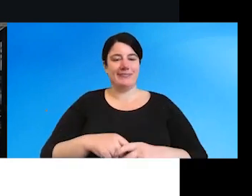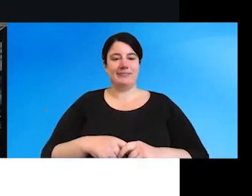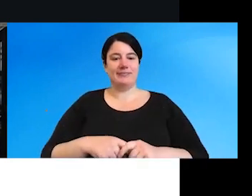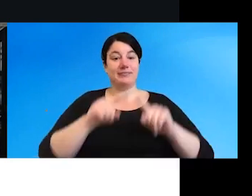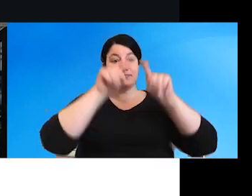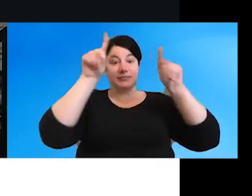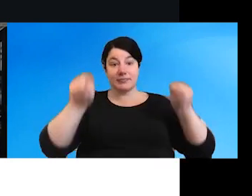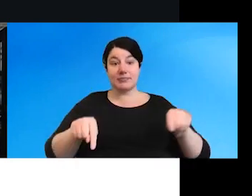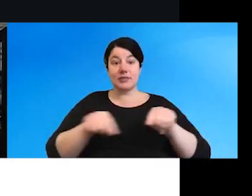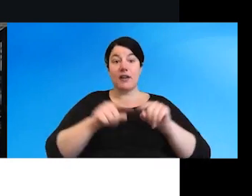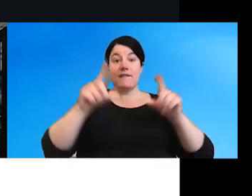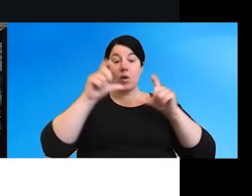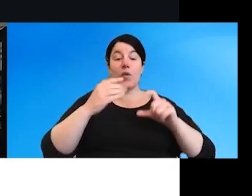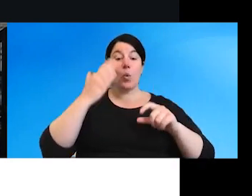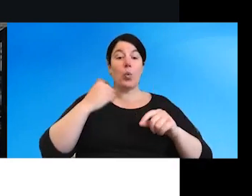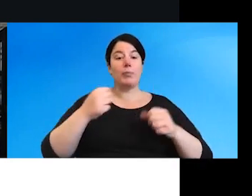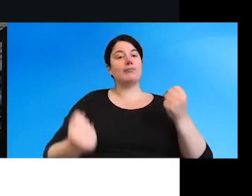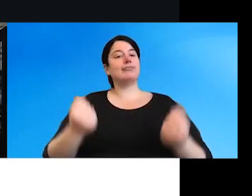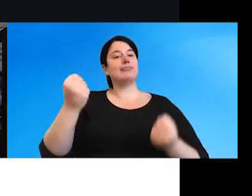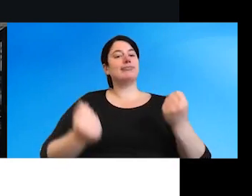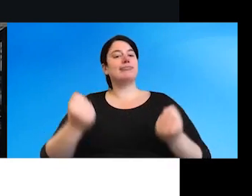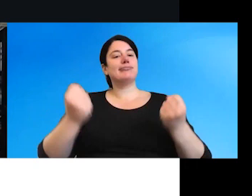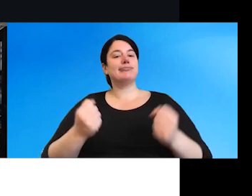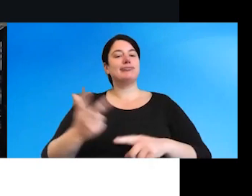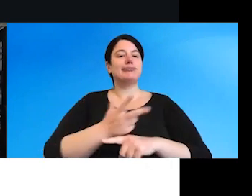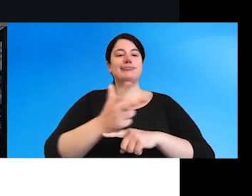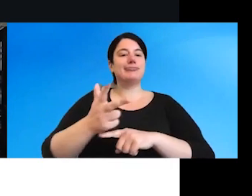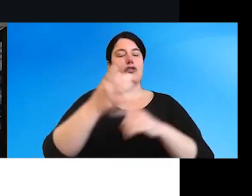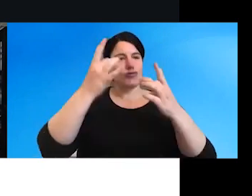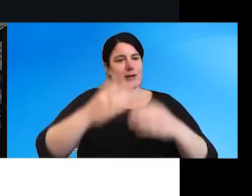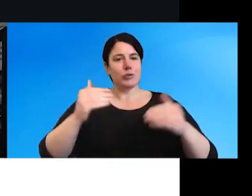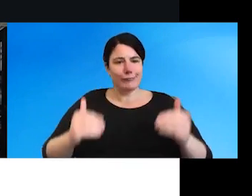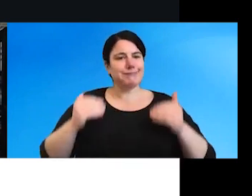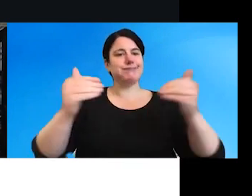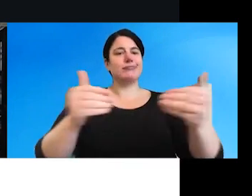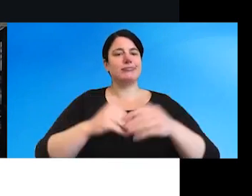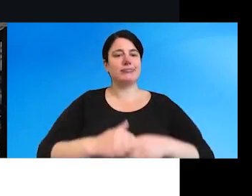photograph of a woman taking off in her car, ready to take action. And